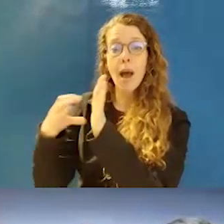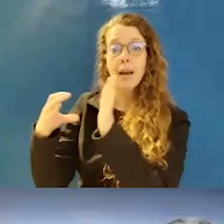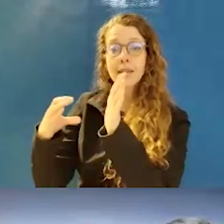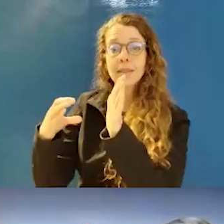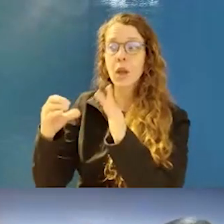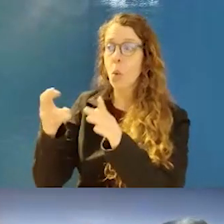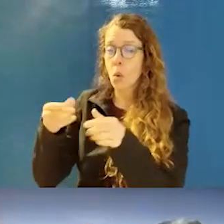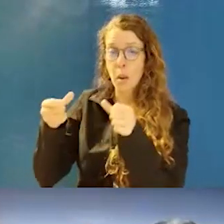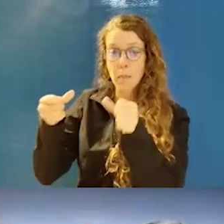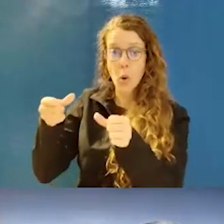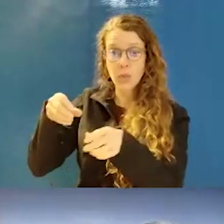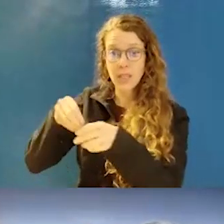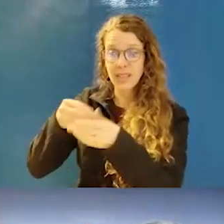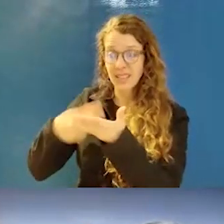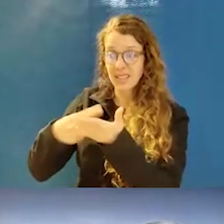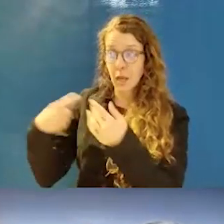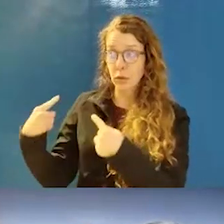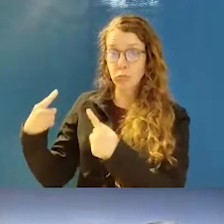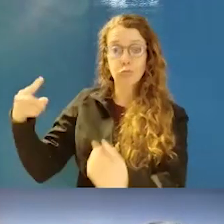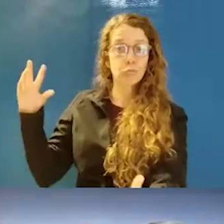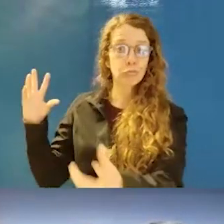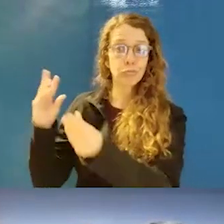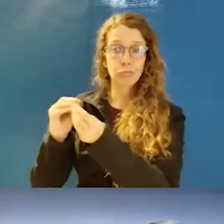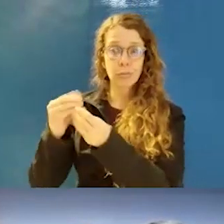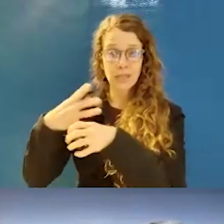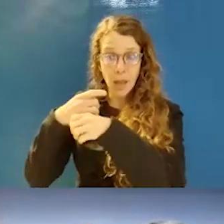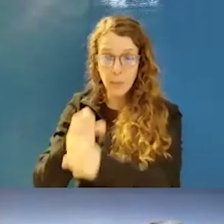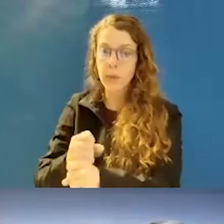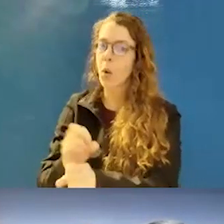within that discussion, I think that's a good idea.